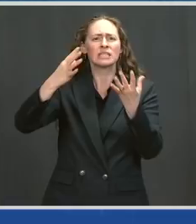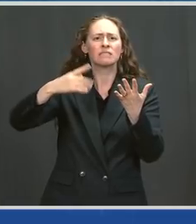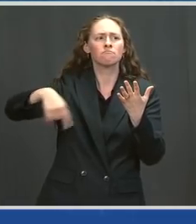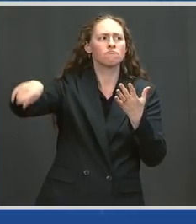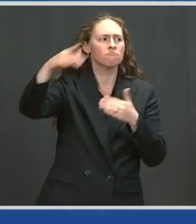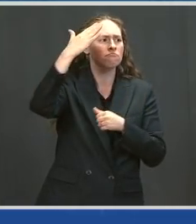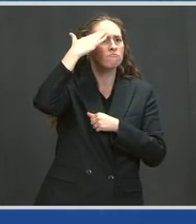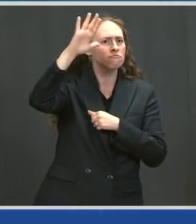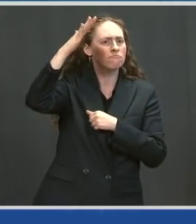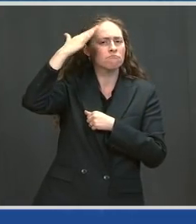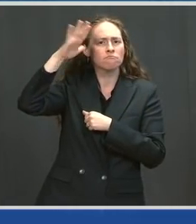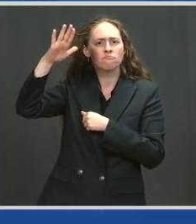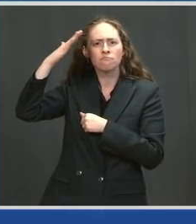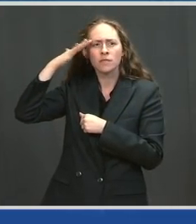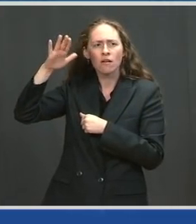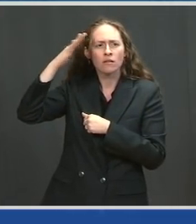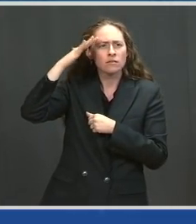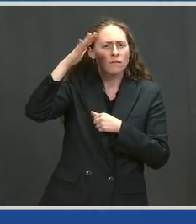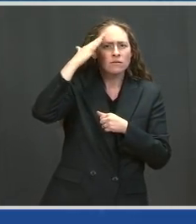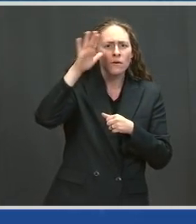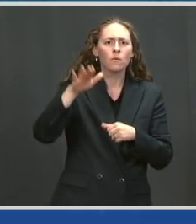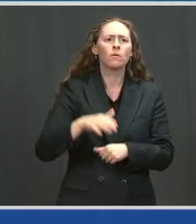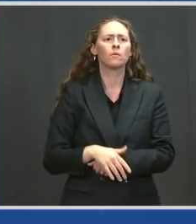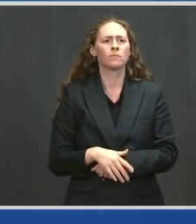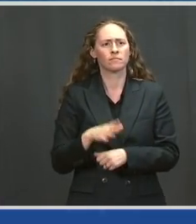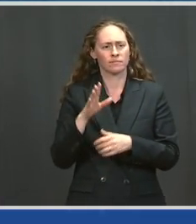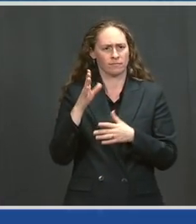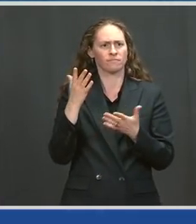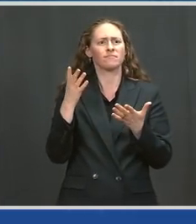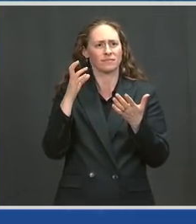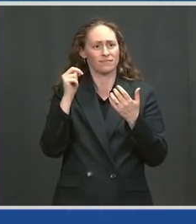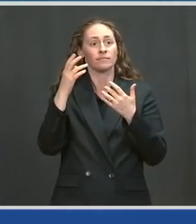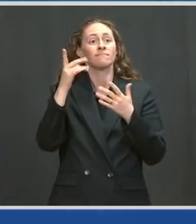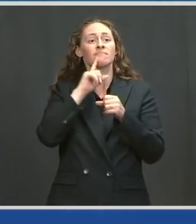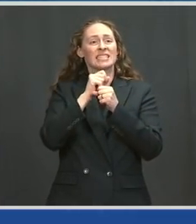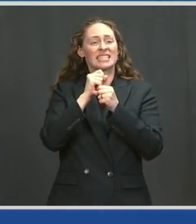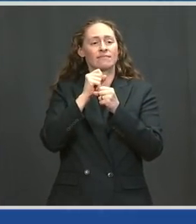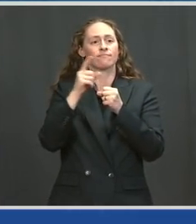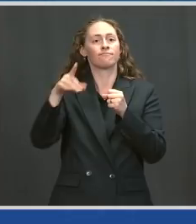the second Klu Klux Klan had been founded. The second Klu Klux Klan had been founded.